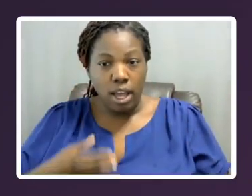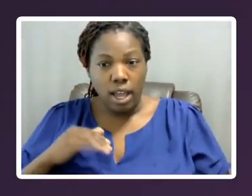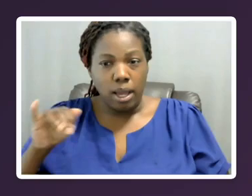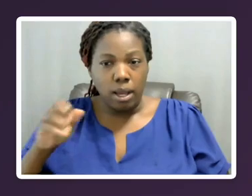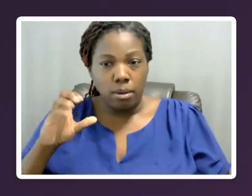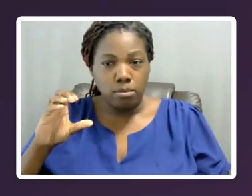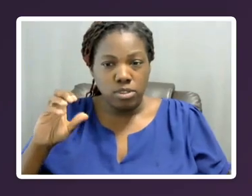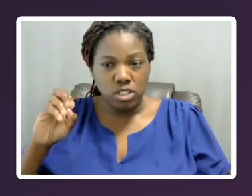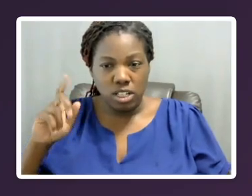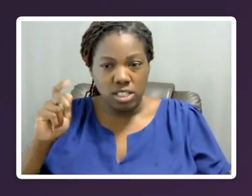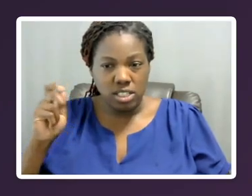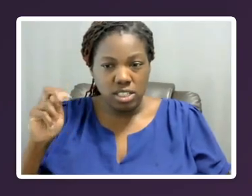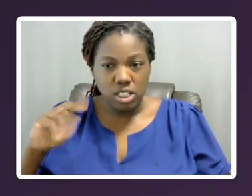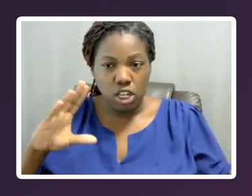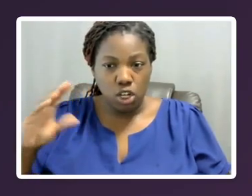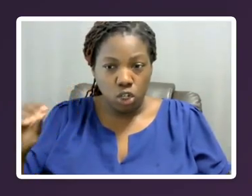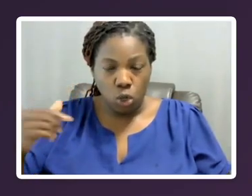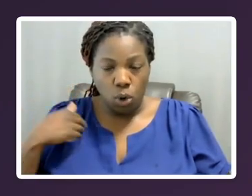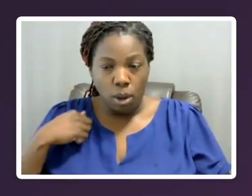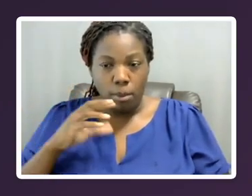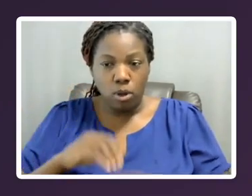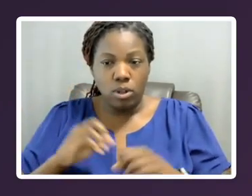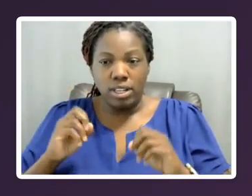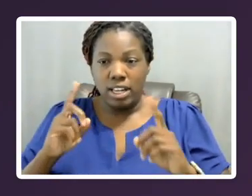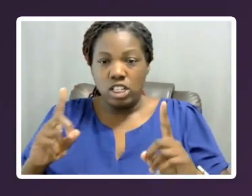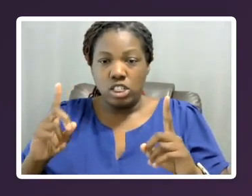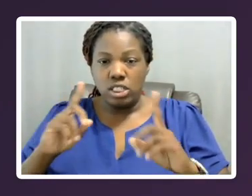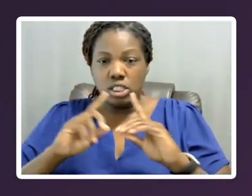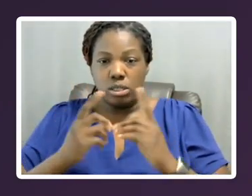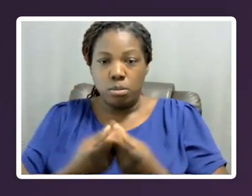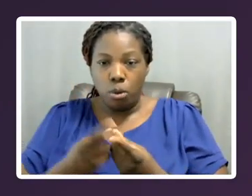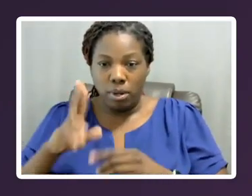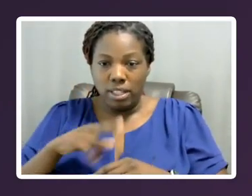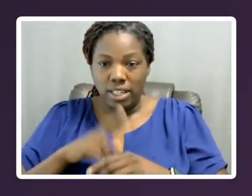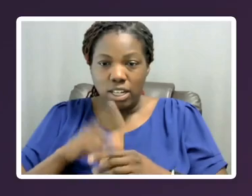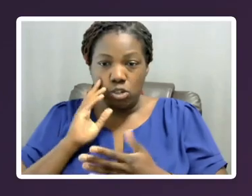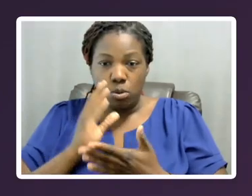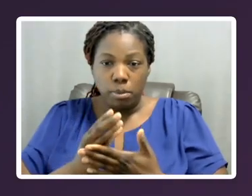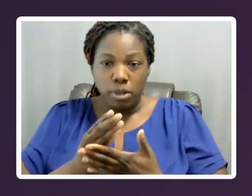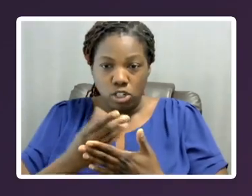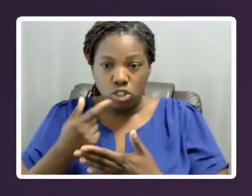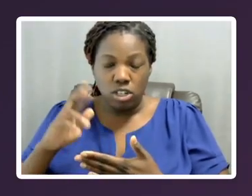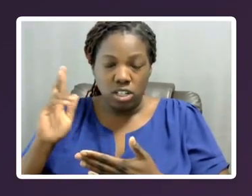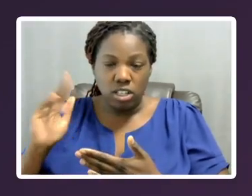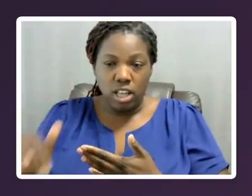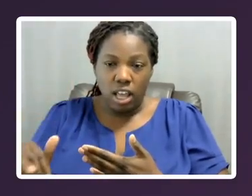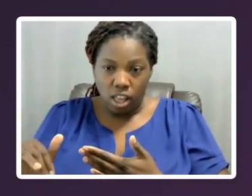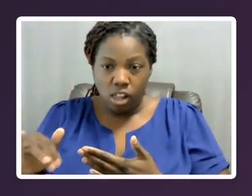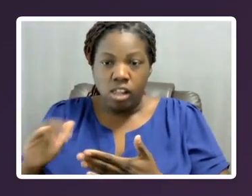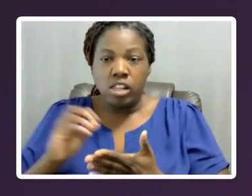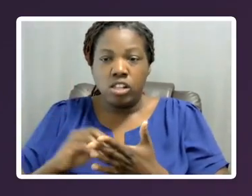the education department at the National Portrait Gallery as the student programs coordinator.